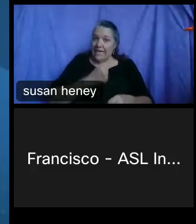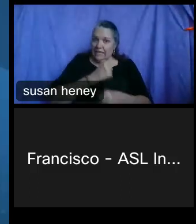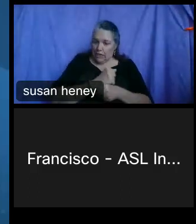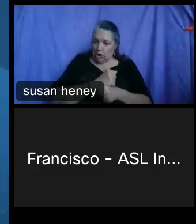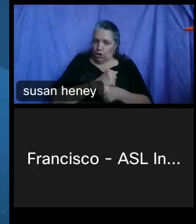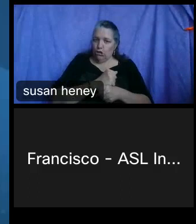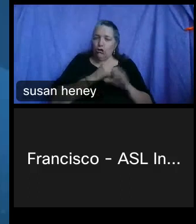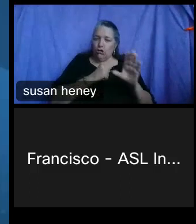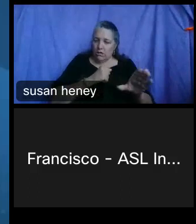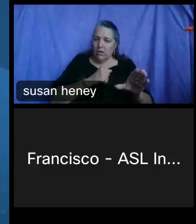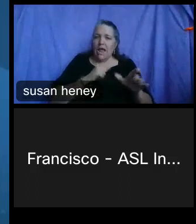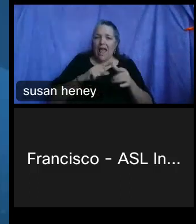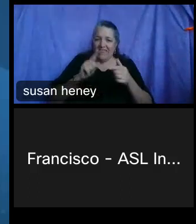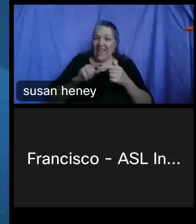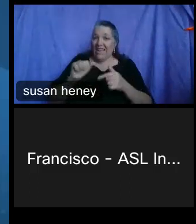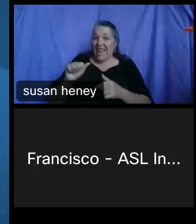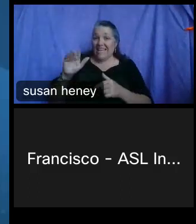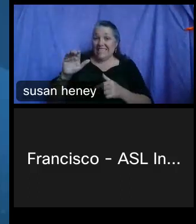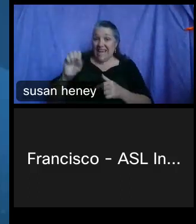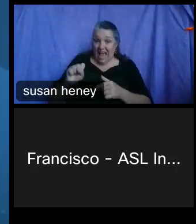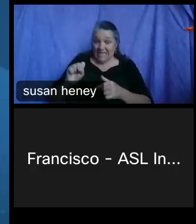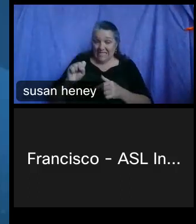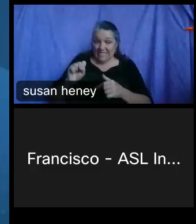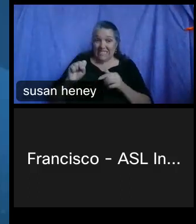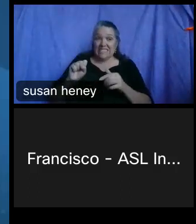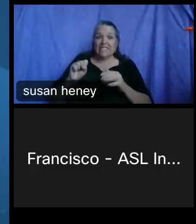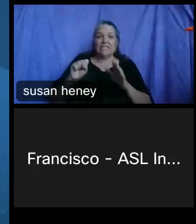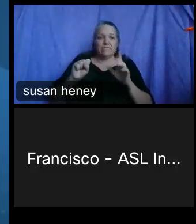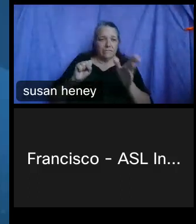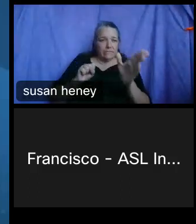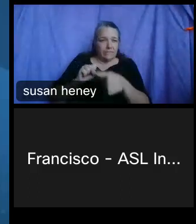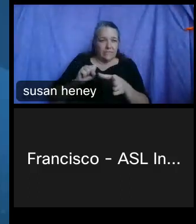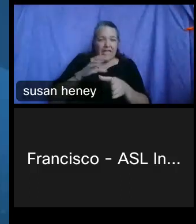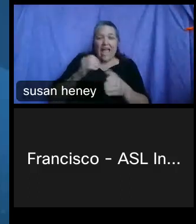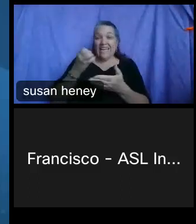which data are collected every month of the year, and the Economic Census, which is a quinquennial